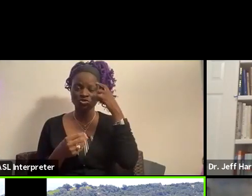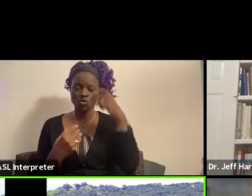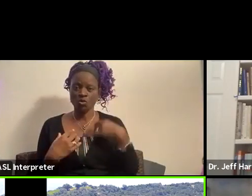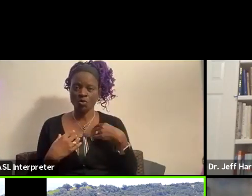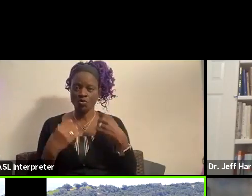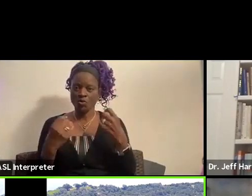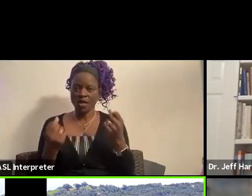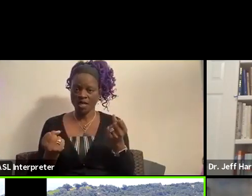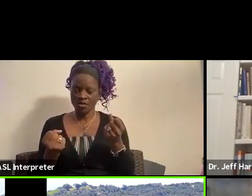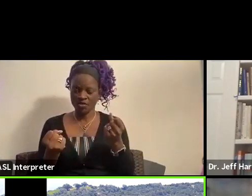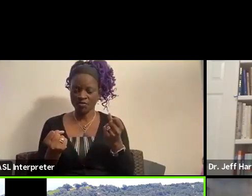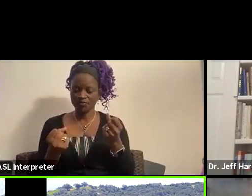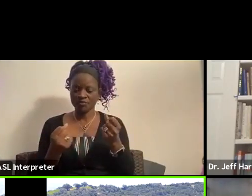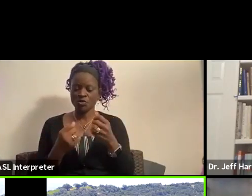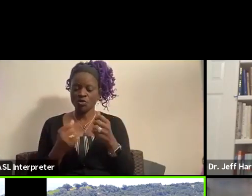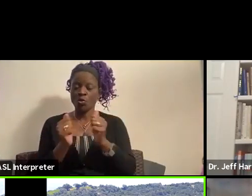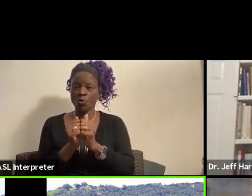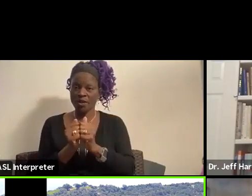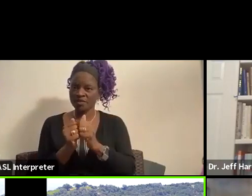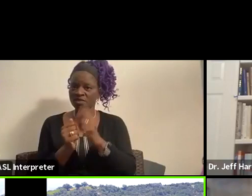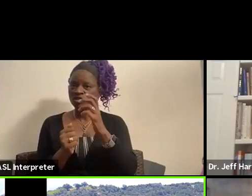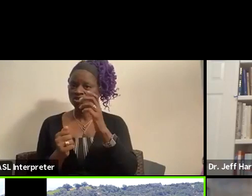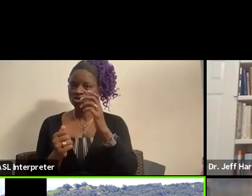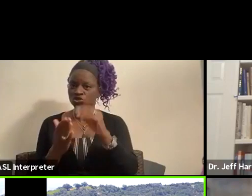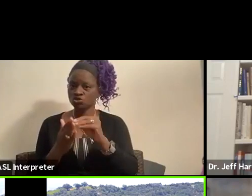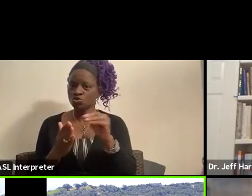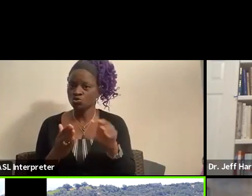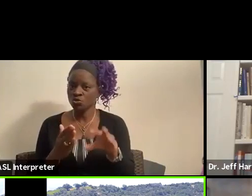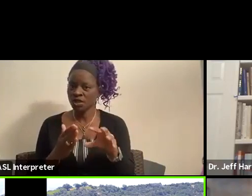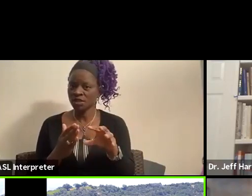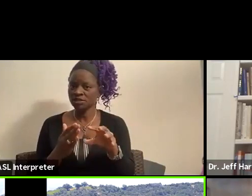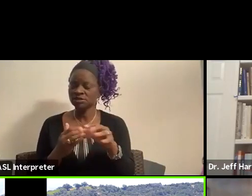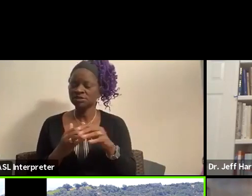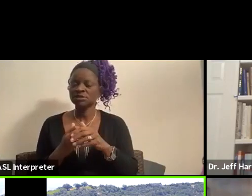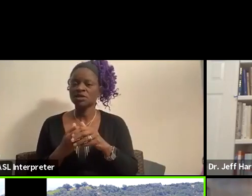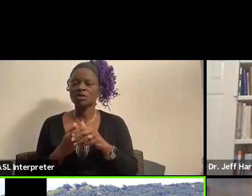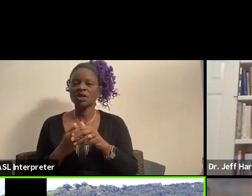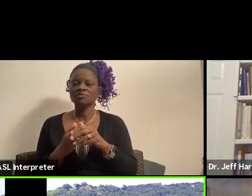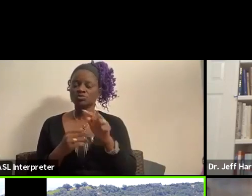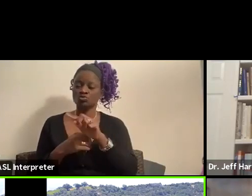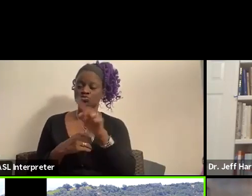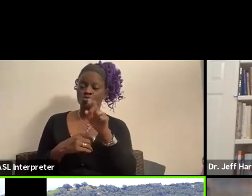of our students who could be struggling right now. I guess the question is,